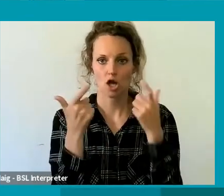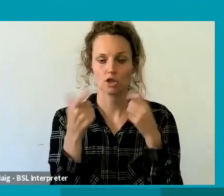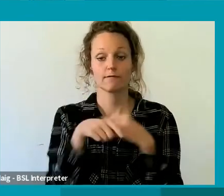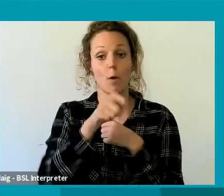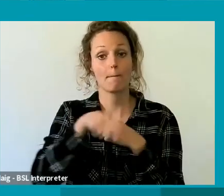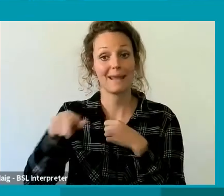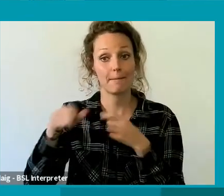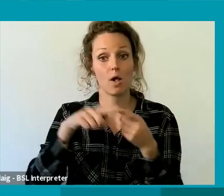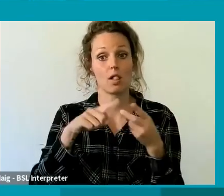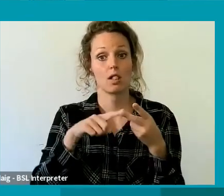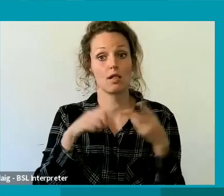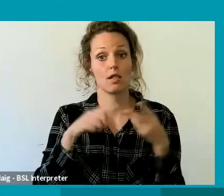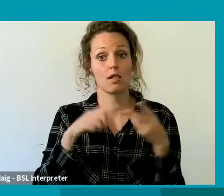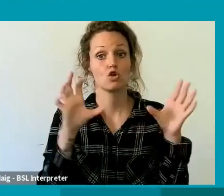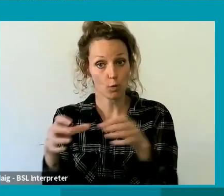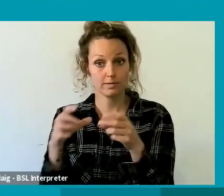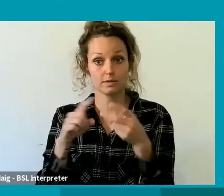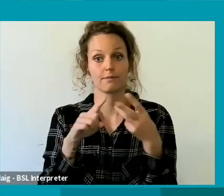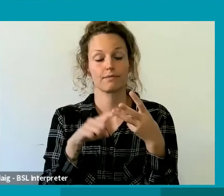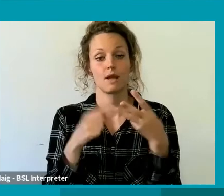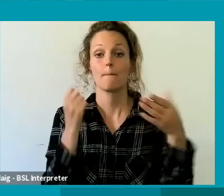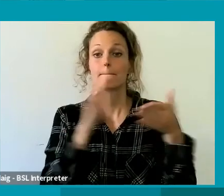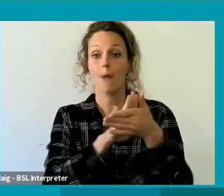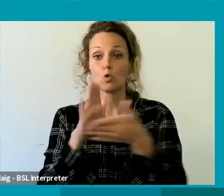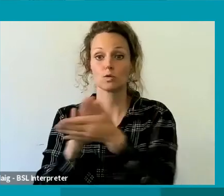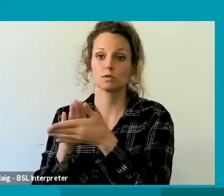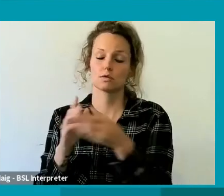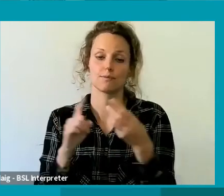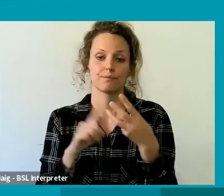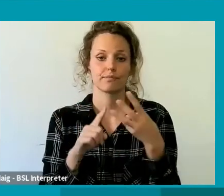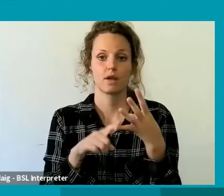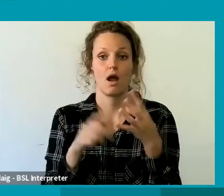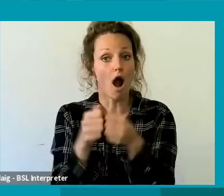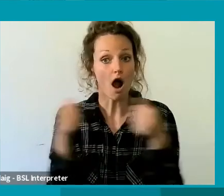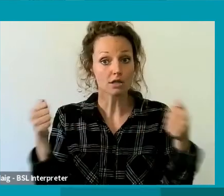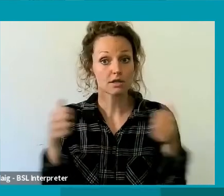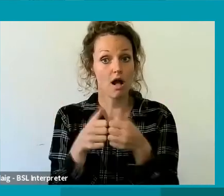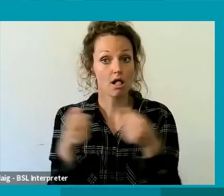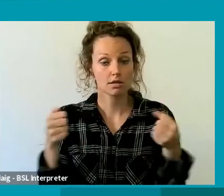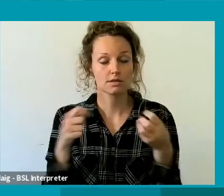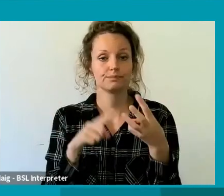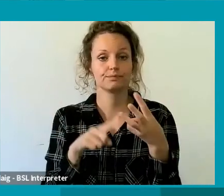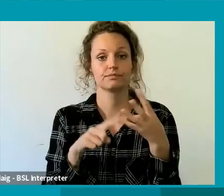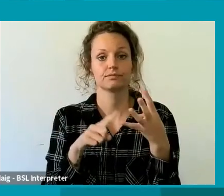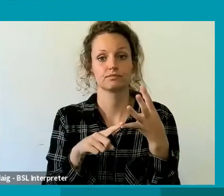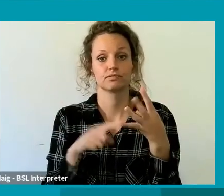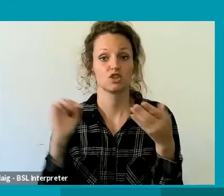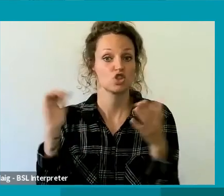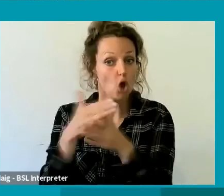Posts or articles jobs. It just depends what content